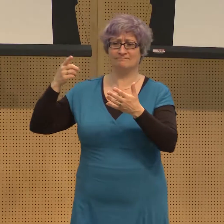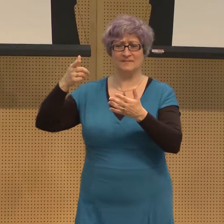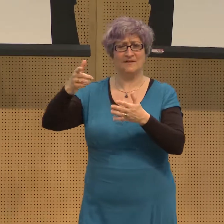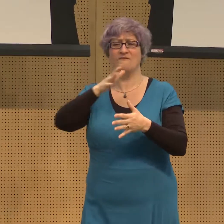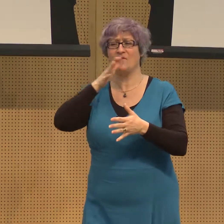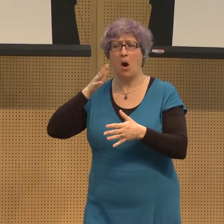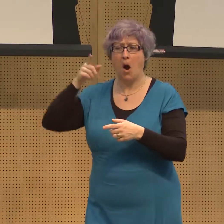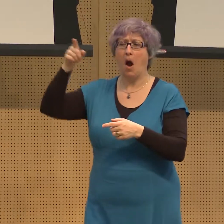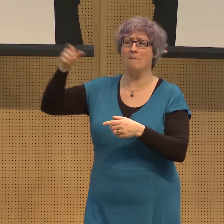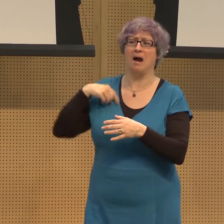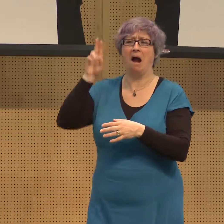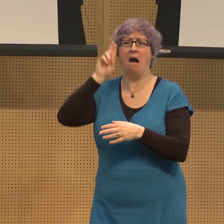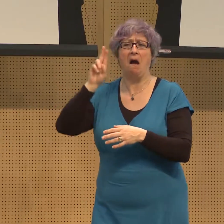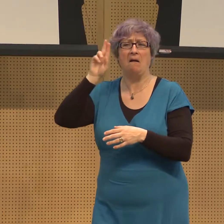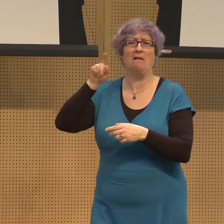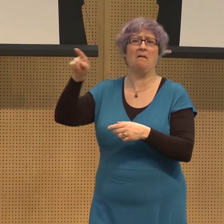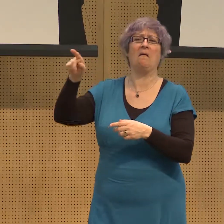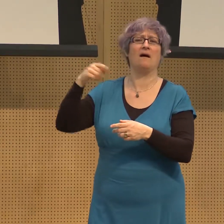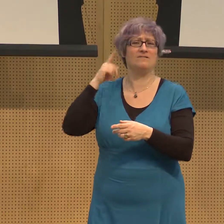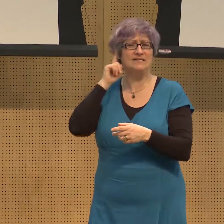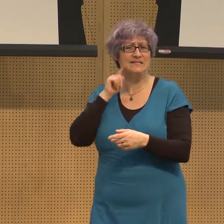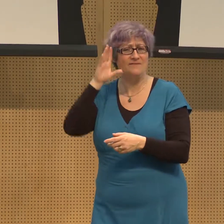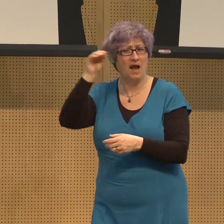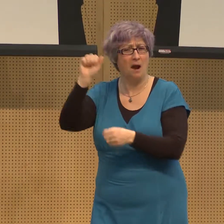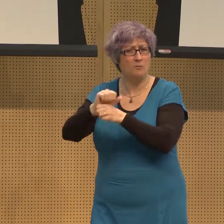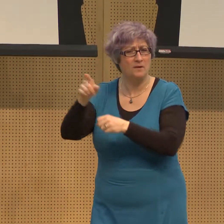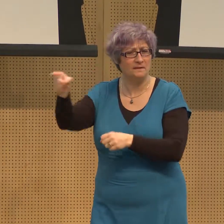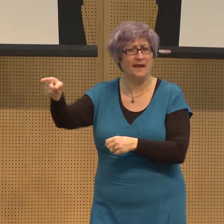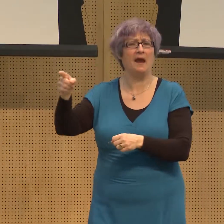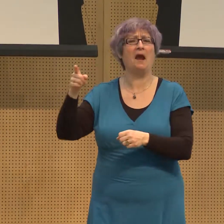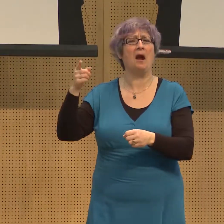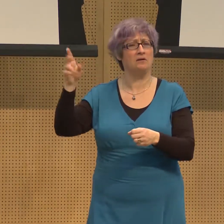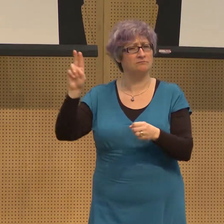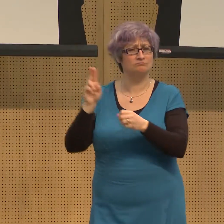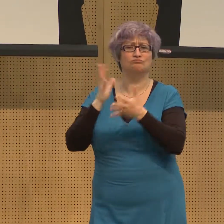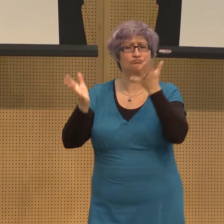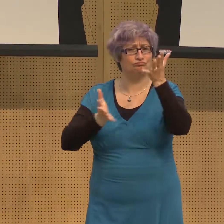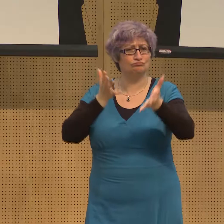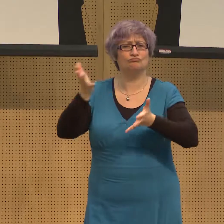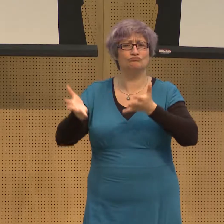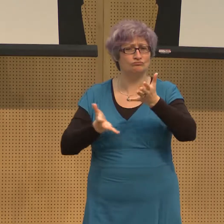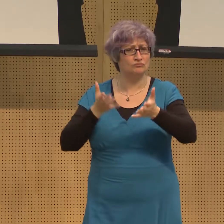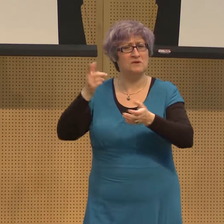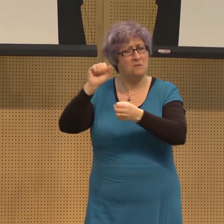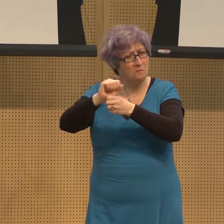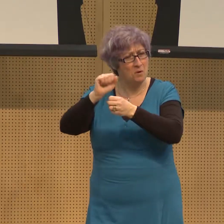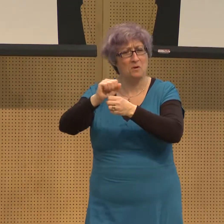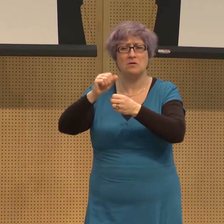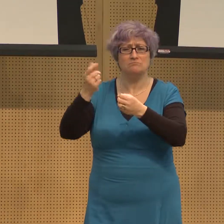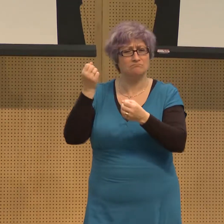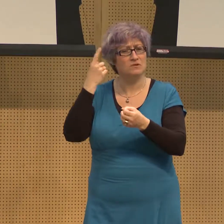Sometimes people would, you know, bring us to a farm, where someone's uncle had a deaf person working there.